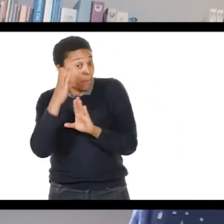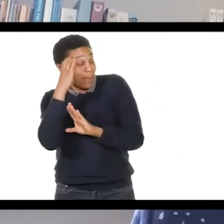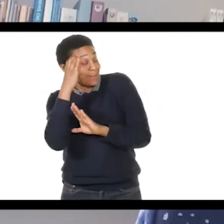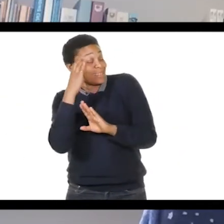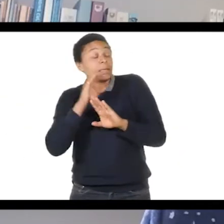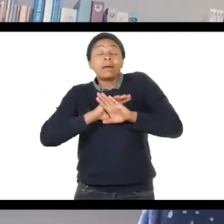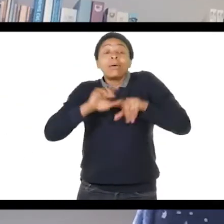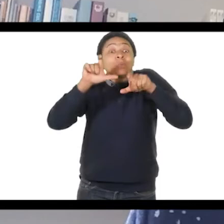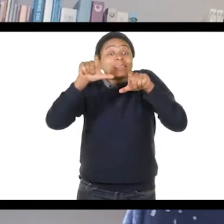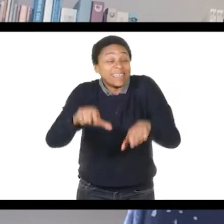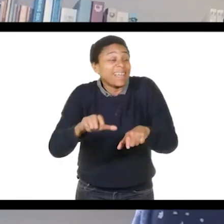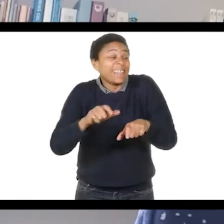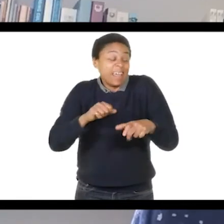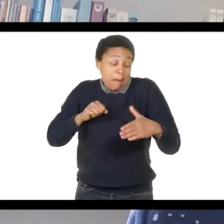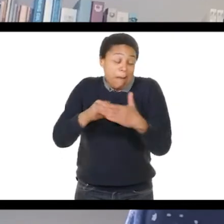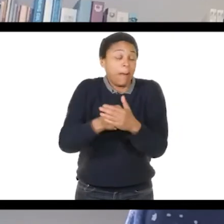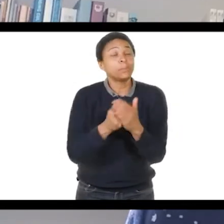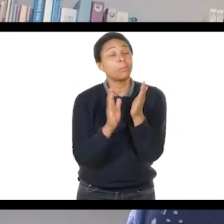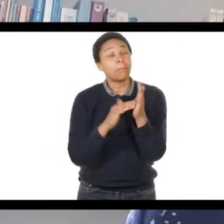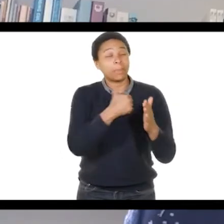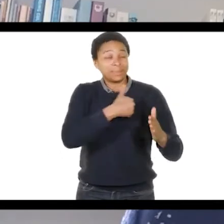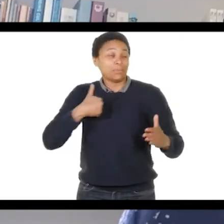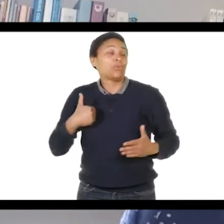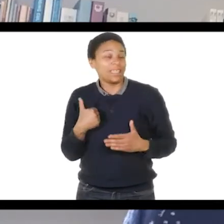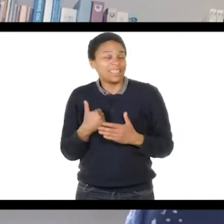and didn’t get up again until Monday morning!